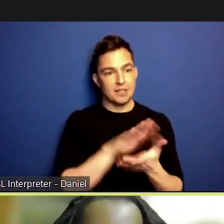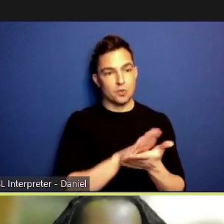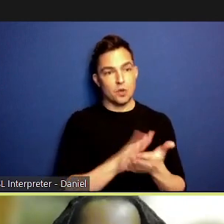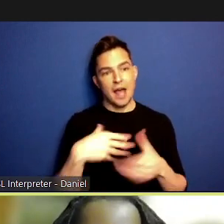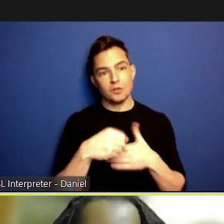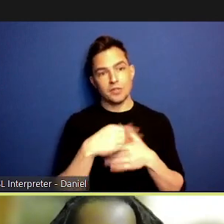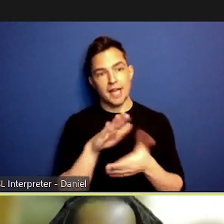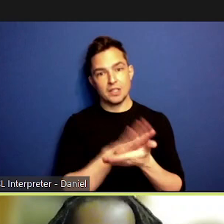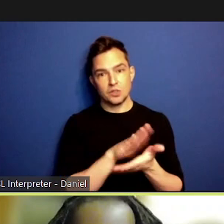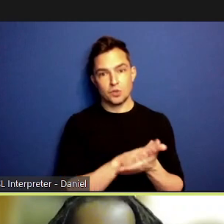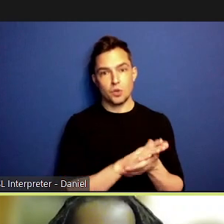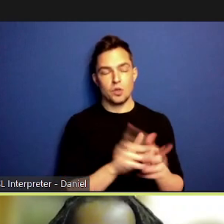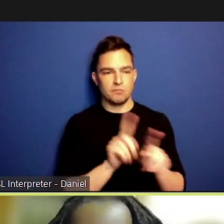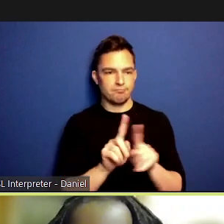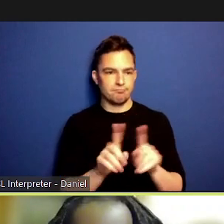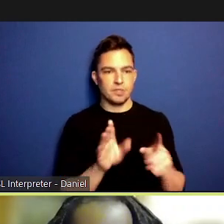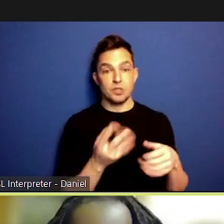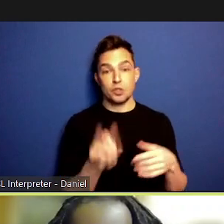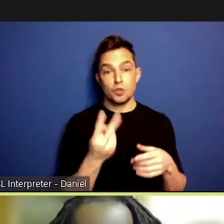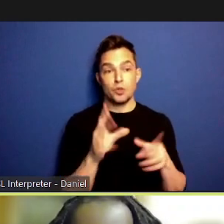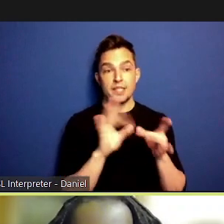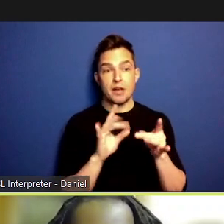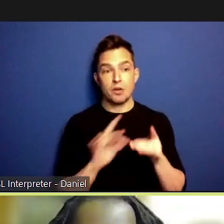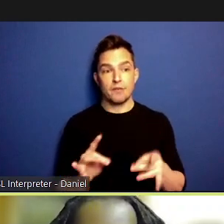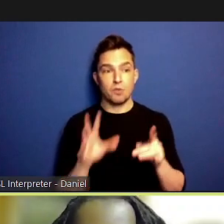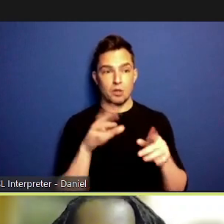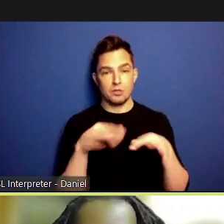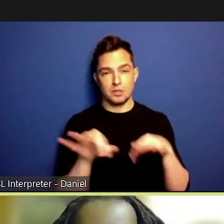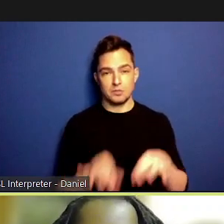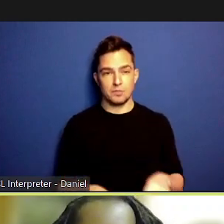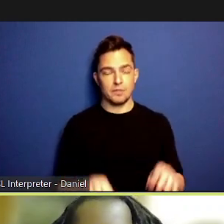next two narratives are going to illustrate. And that's significant because it sends a